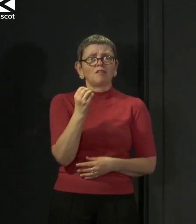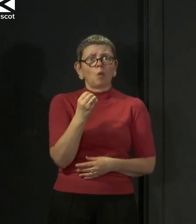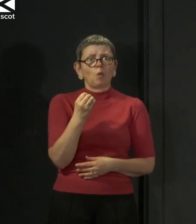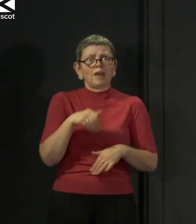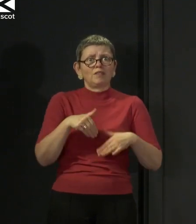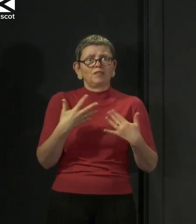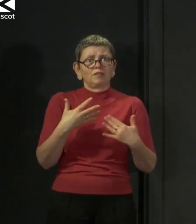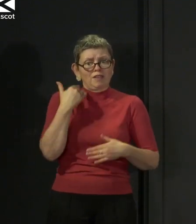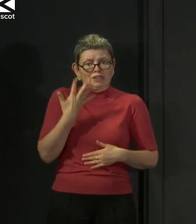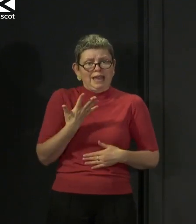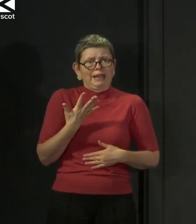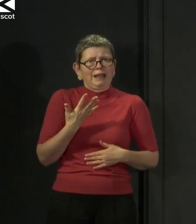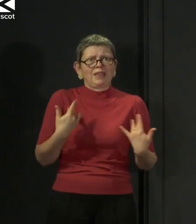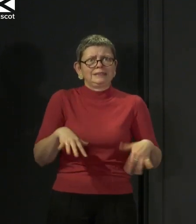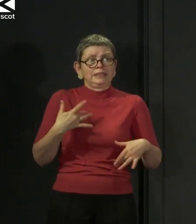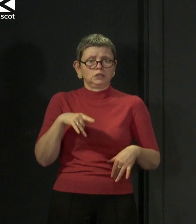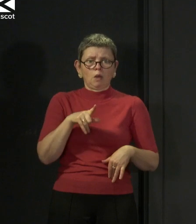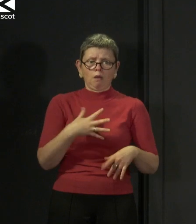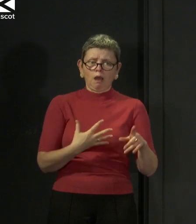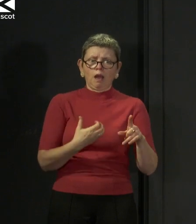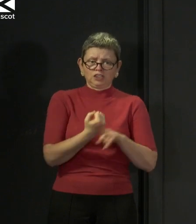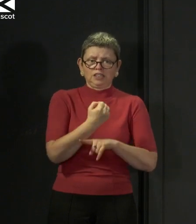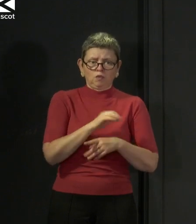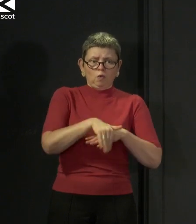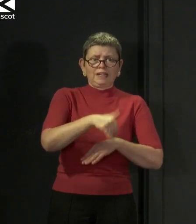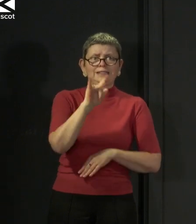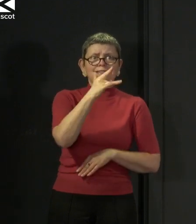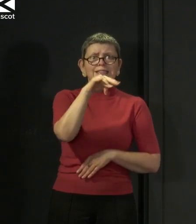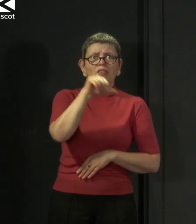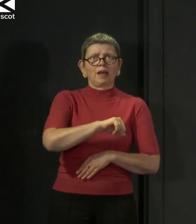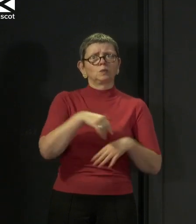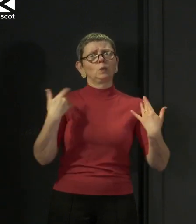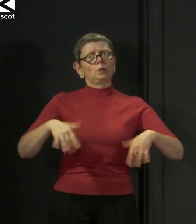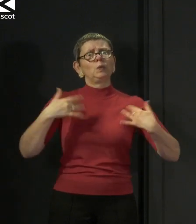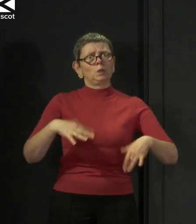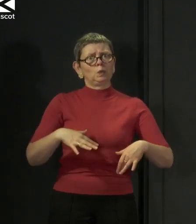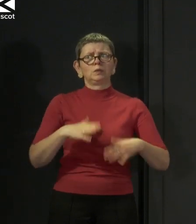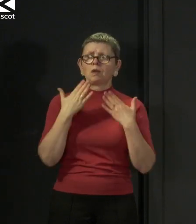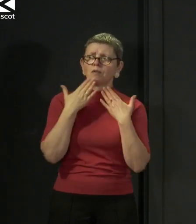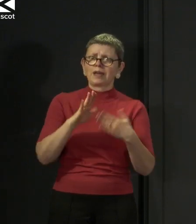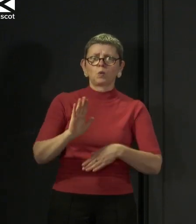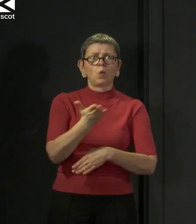a significant step forward and I want to thank everyone who is playing their part in making that progress possible.